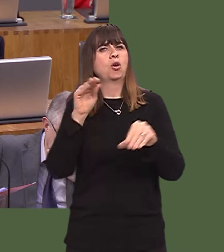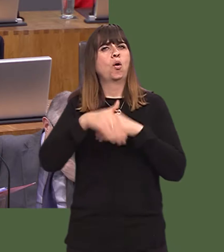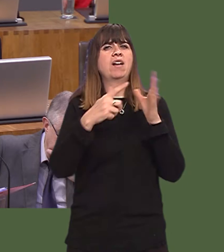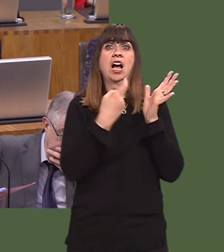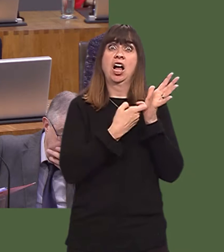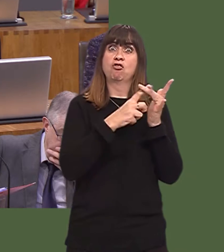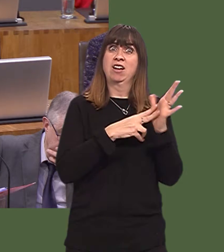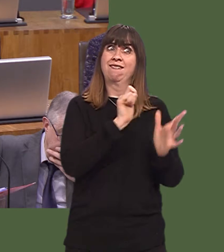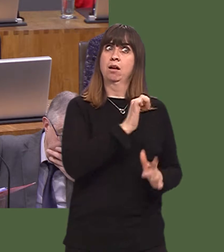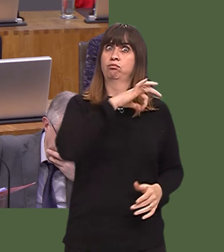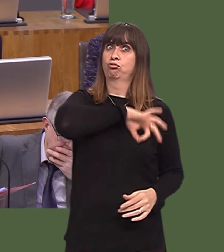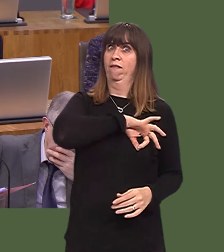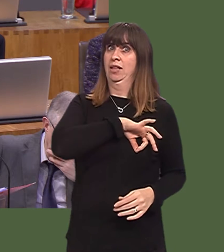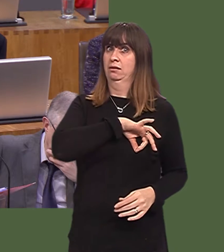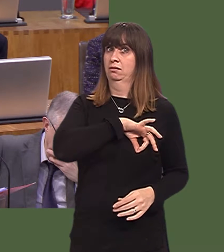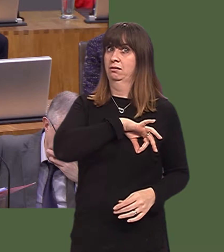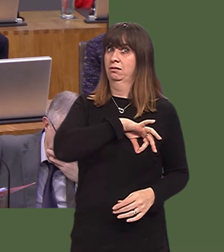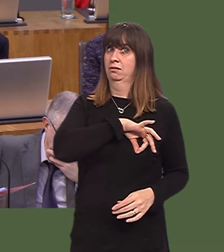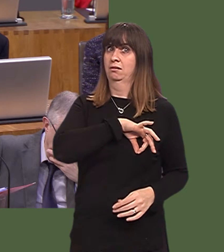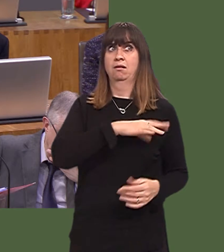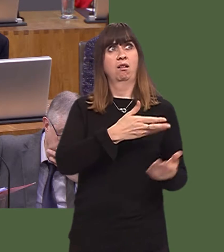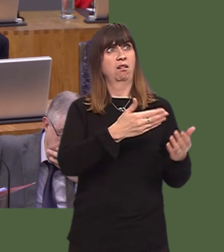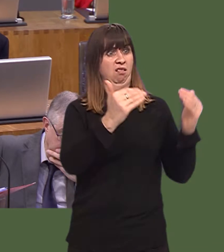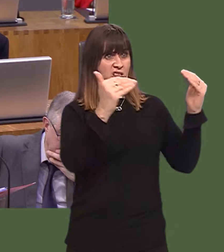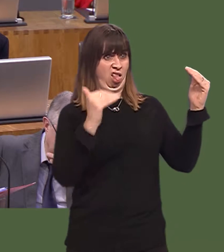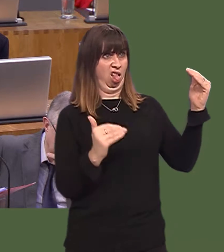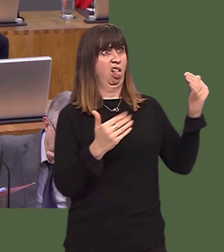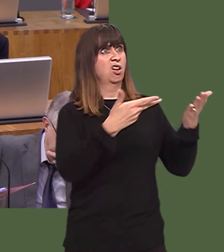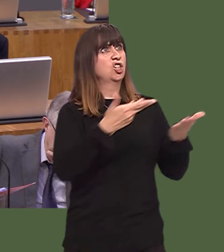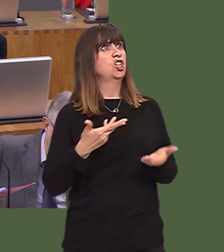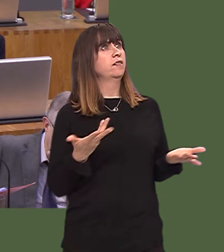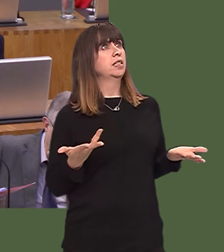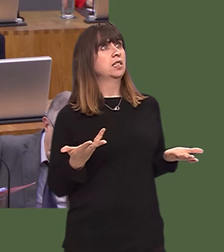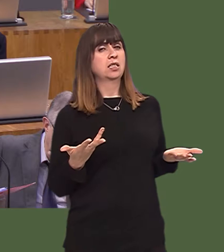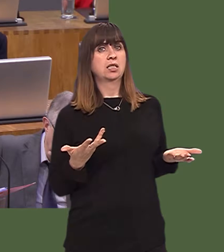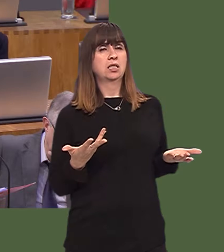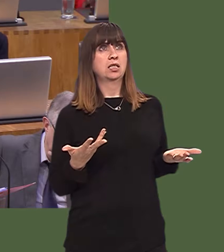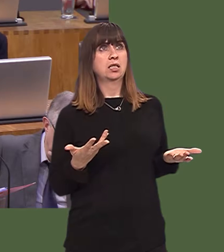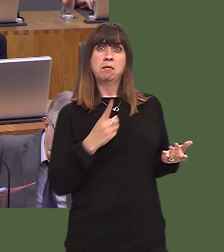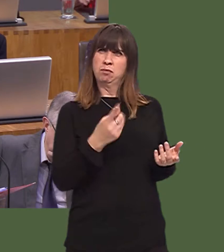that Arriva have made, despite the below-par services, as she rightly points out, that have been on offer so far.